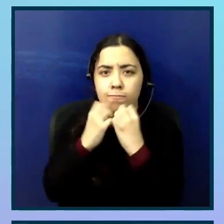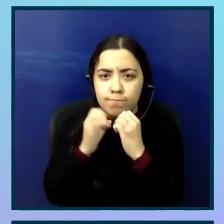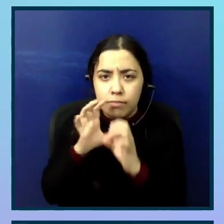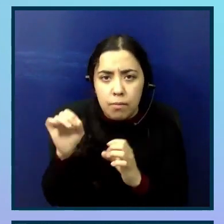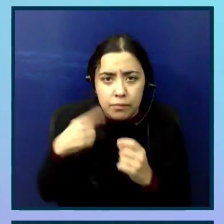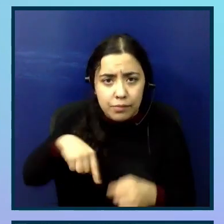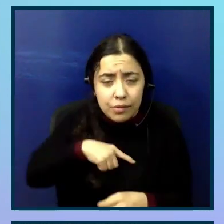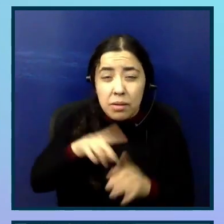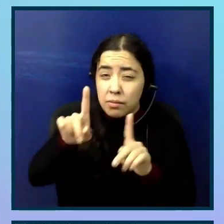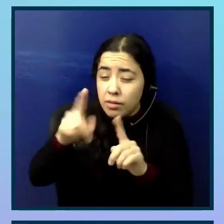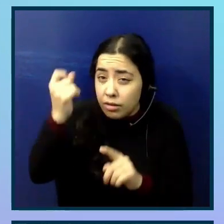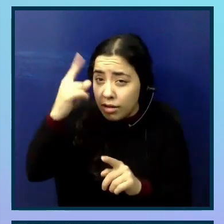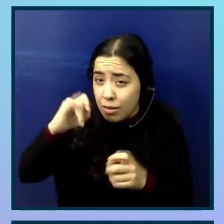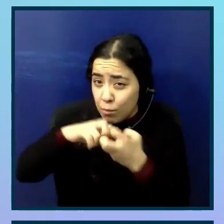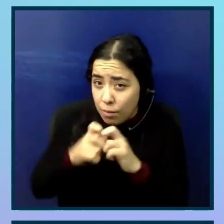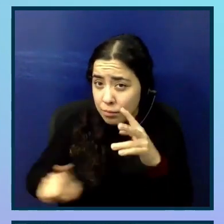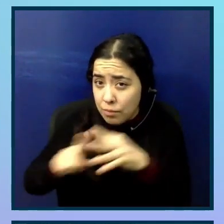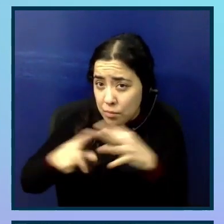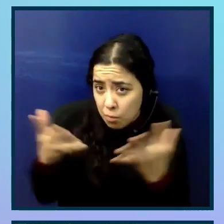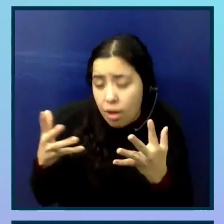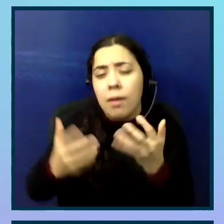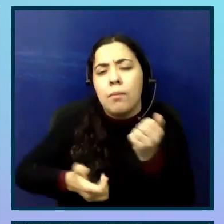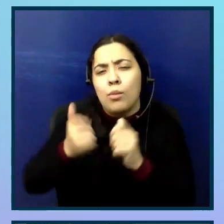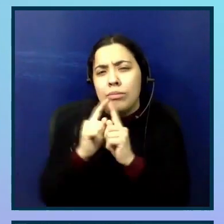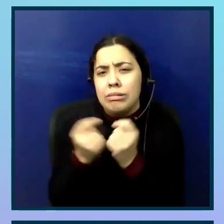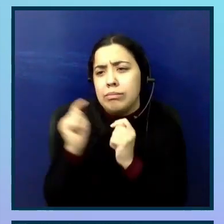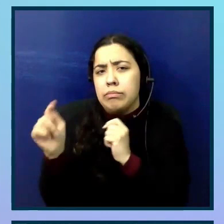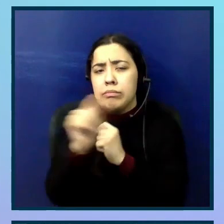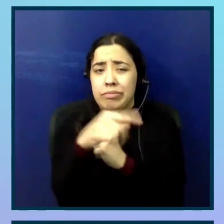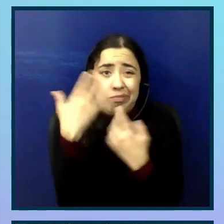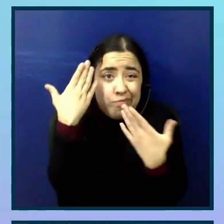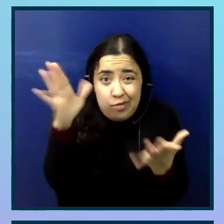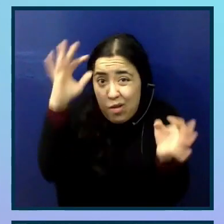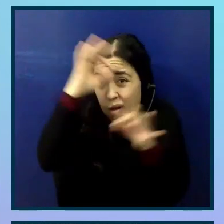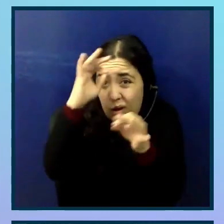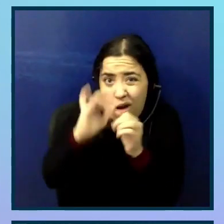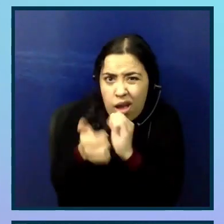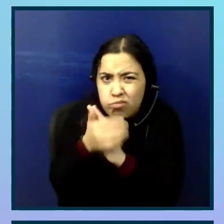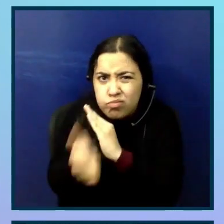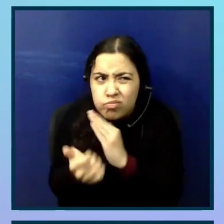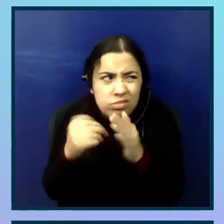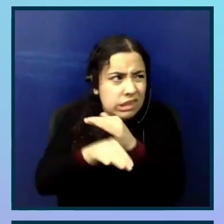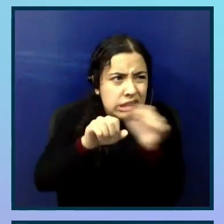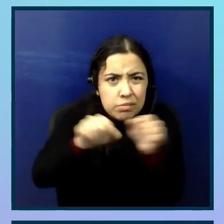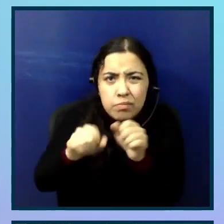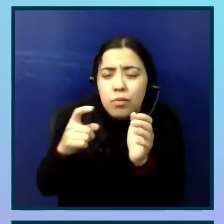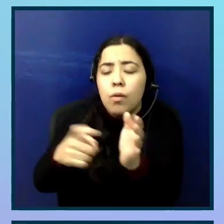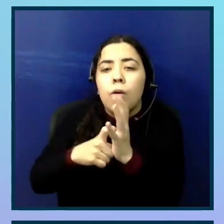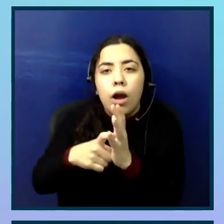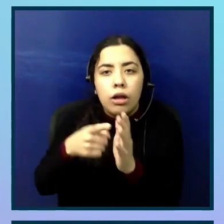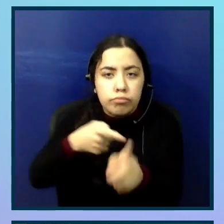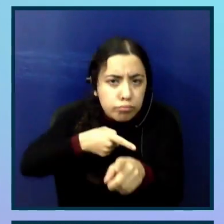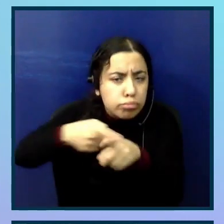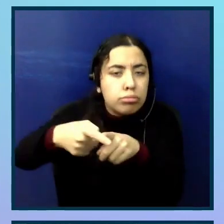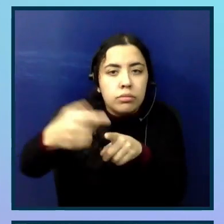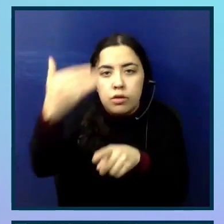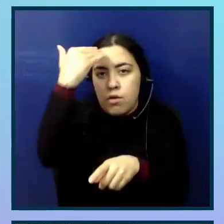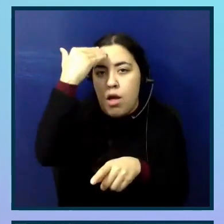The problem was most of our teams just didn't know how to. Accessibility requires specialized knowledge and expertise.